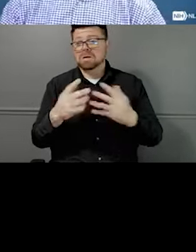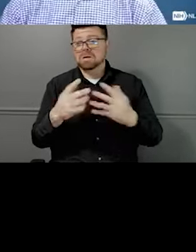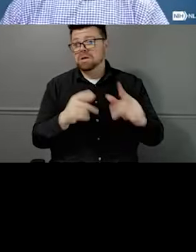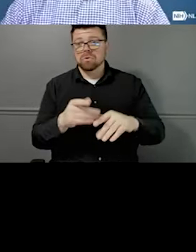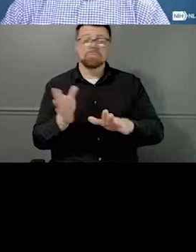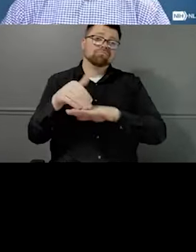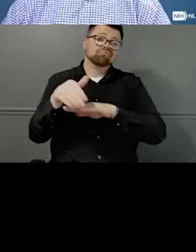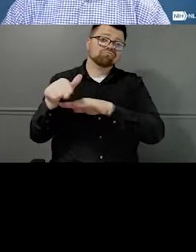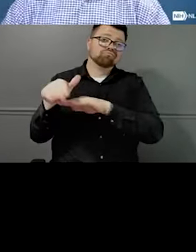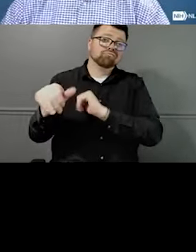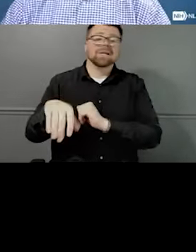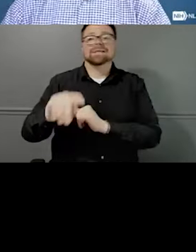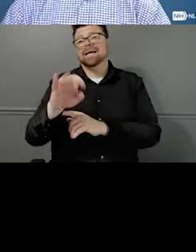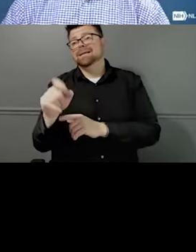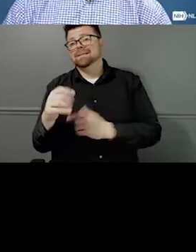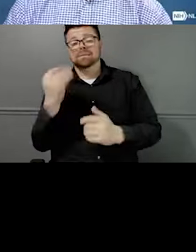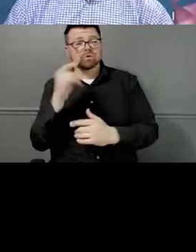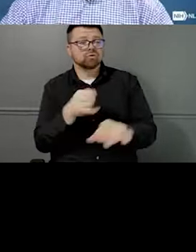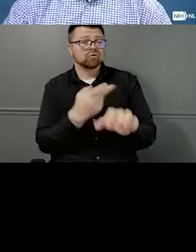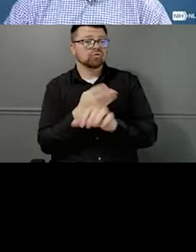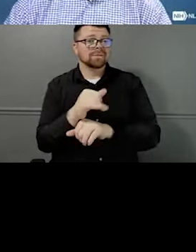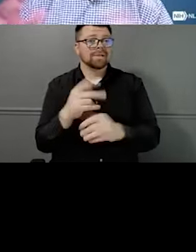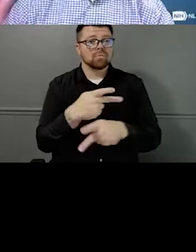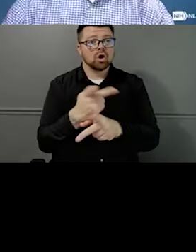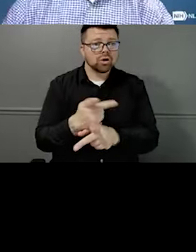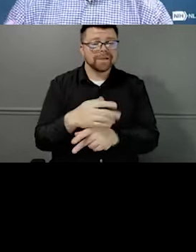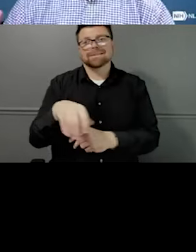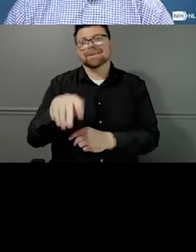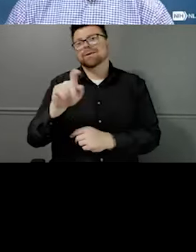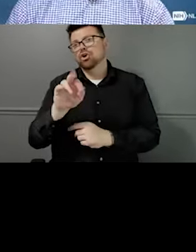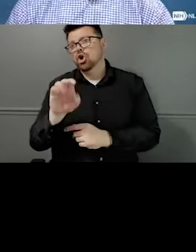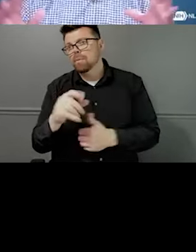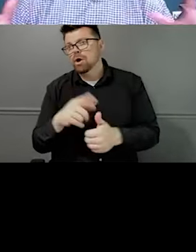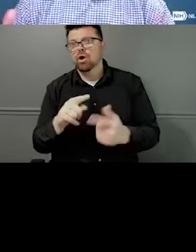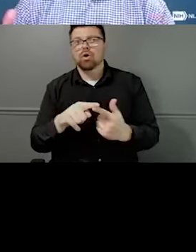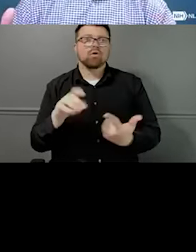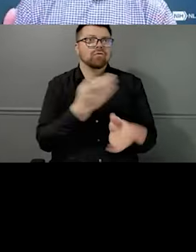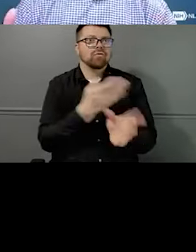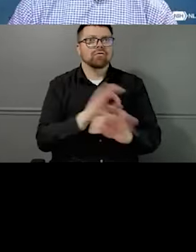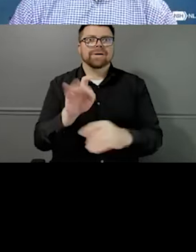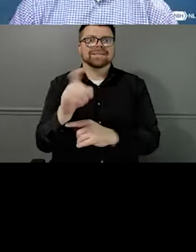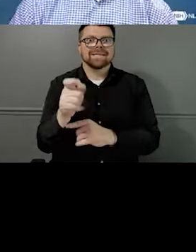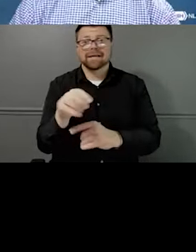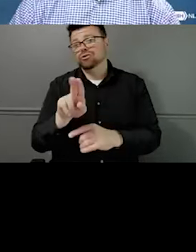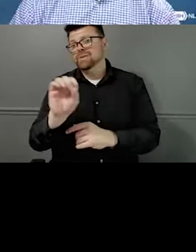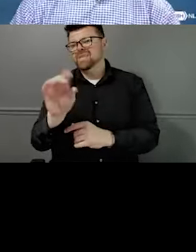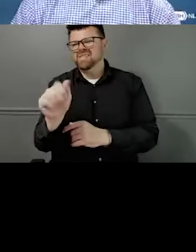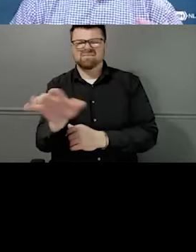If you use one of these products like turbo tax or free tax USA, the same thing where you have